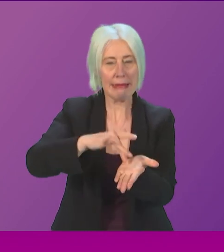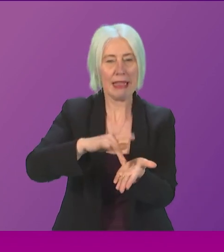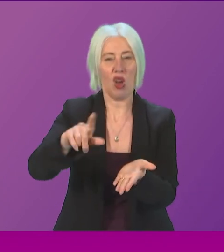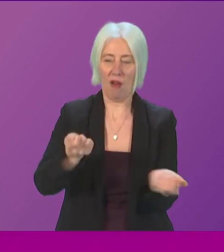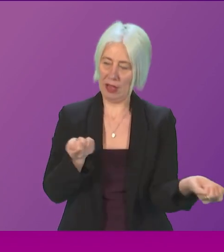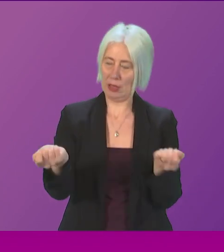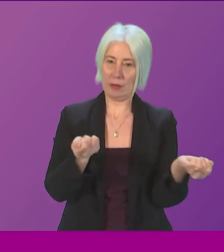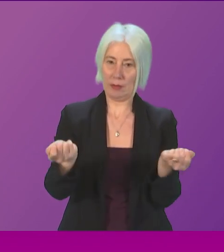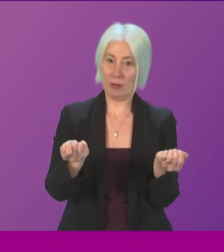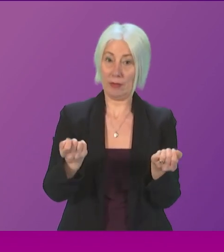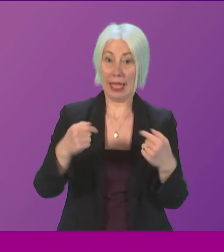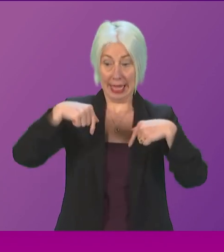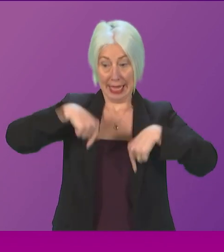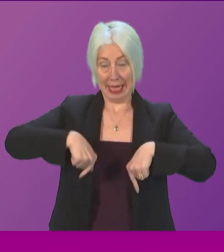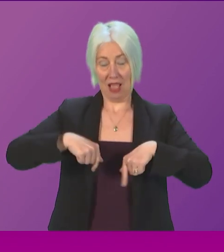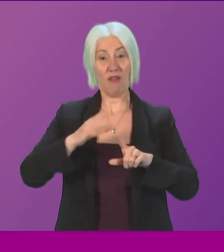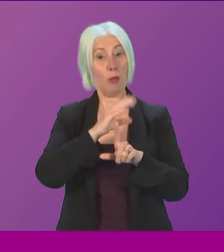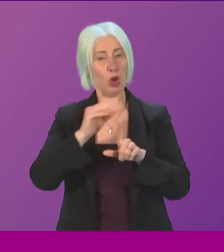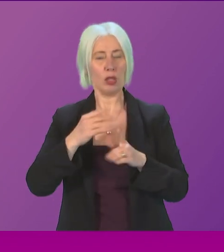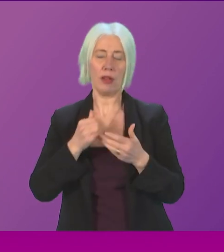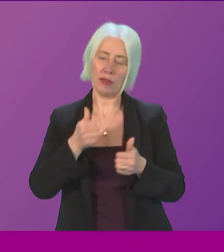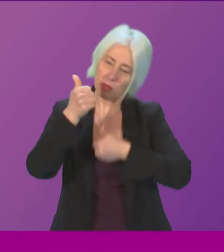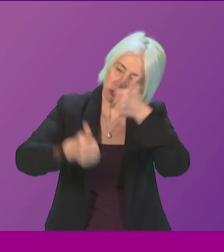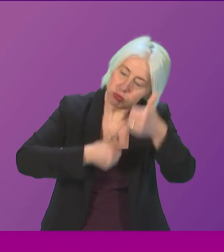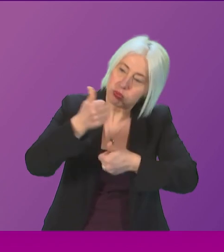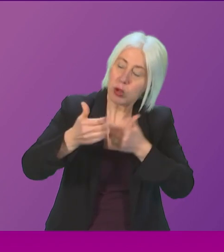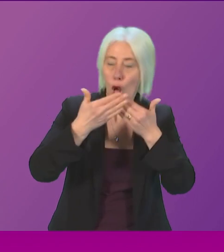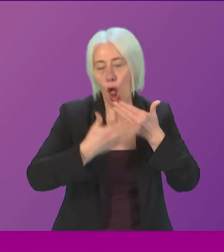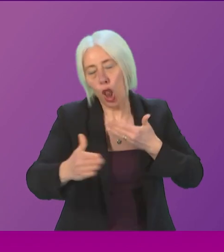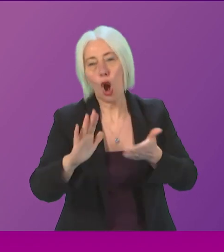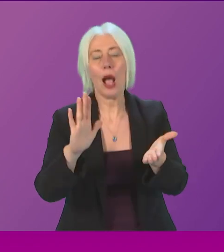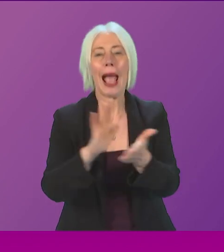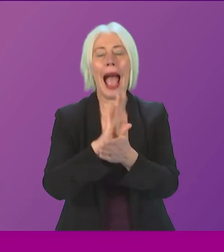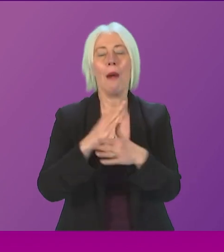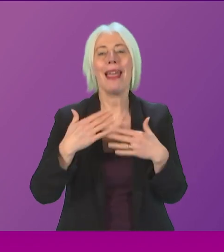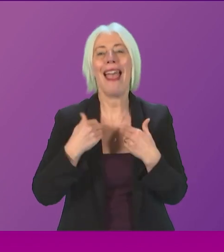We in the Conservatives wish Their Majesties a long, happy and healthy reign.